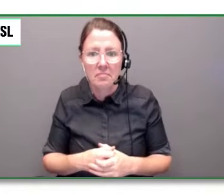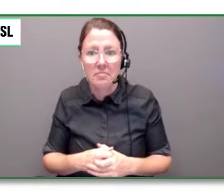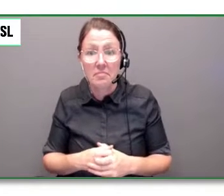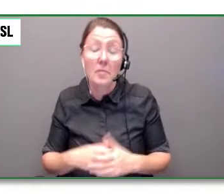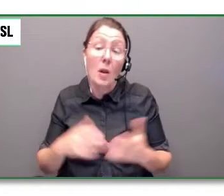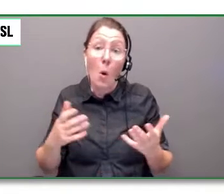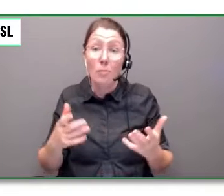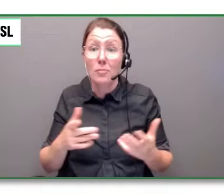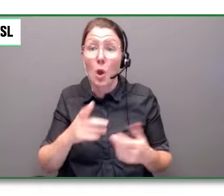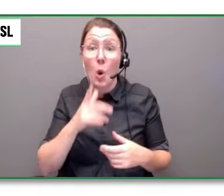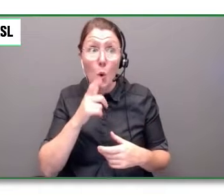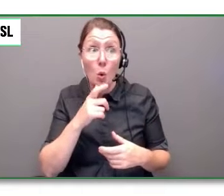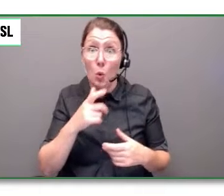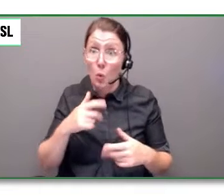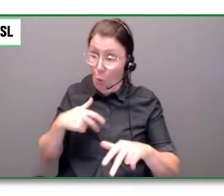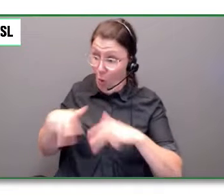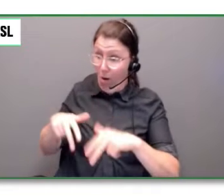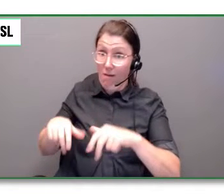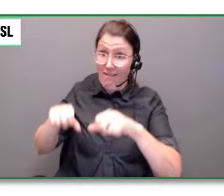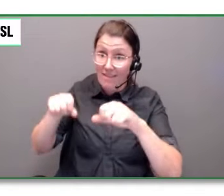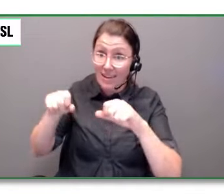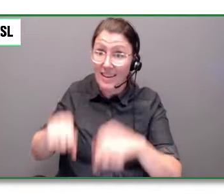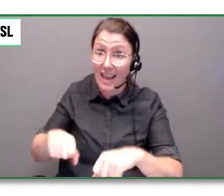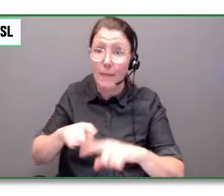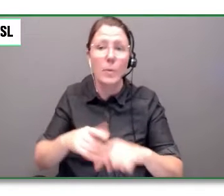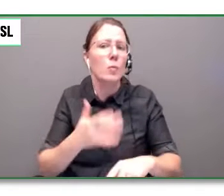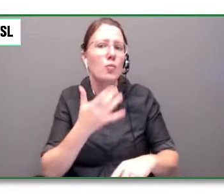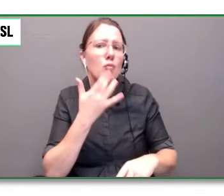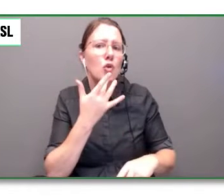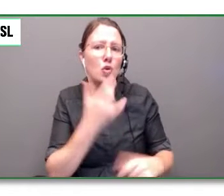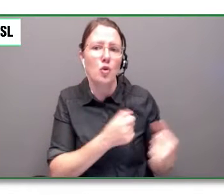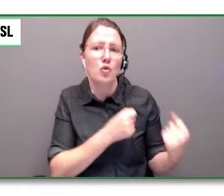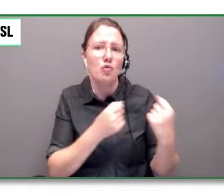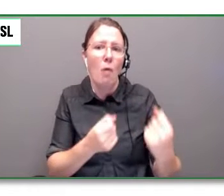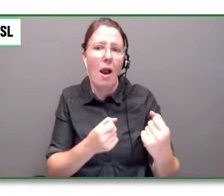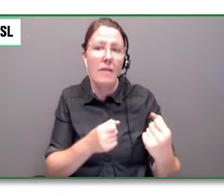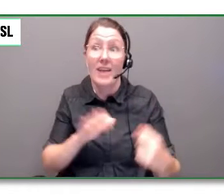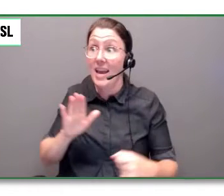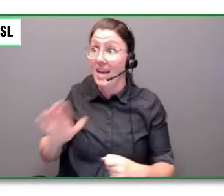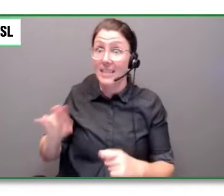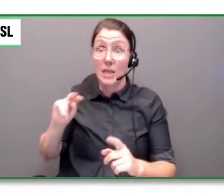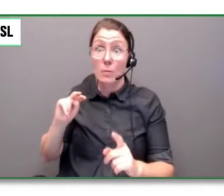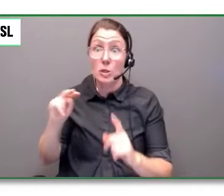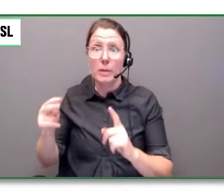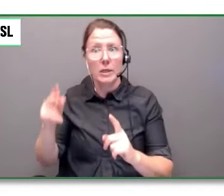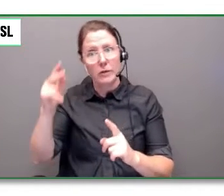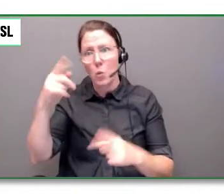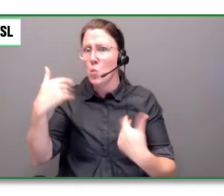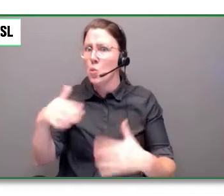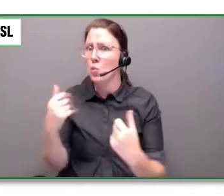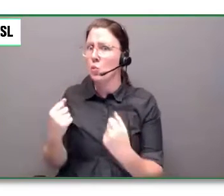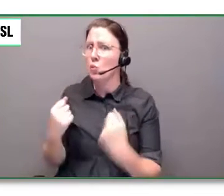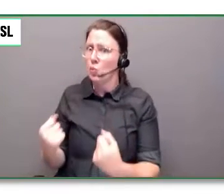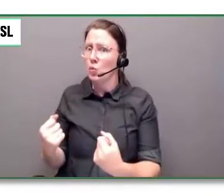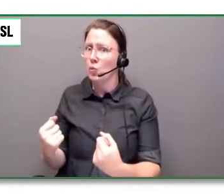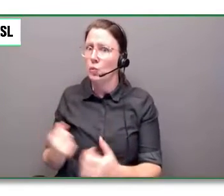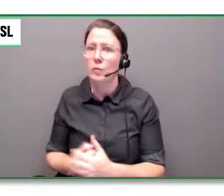So he's very strident in his viewpoint. Um next slide please.